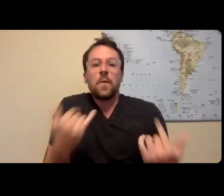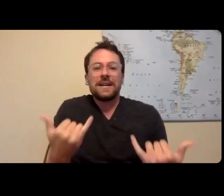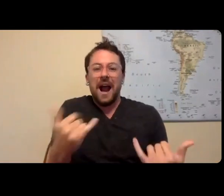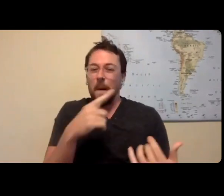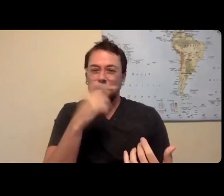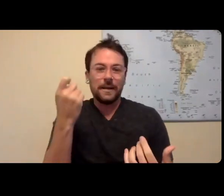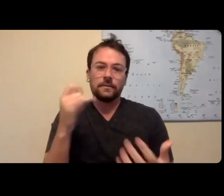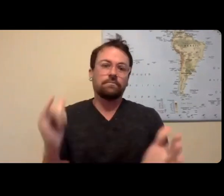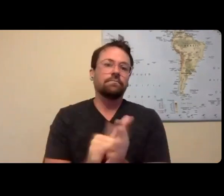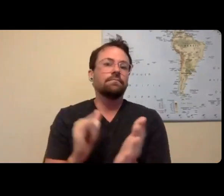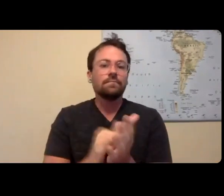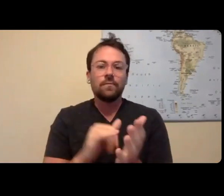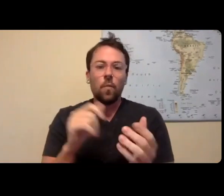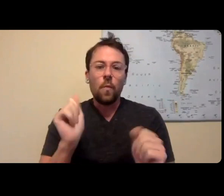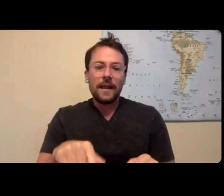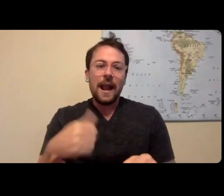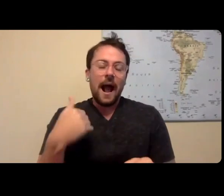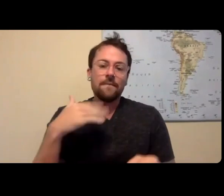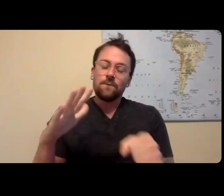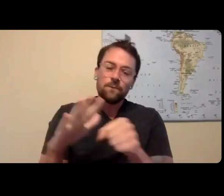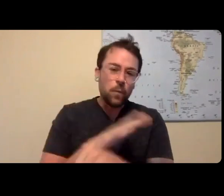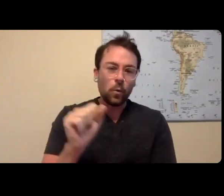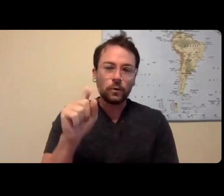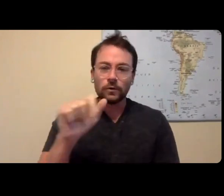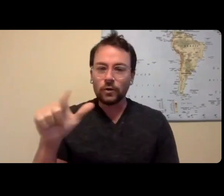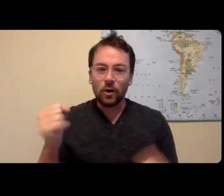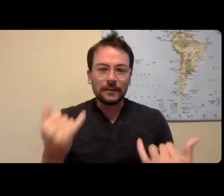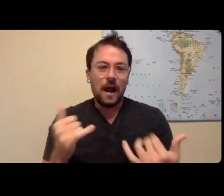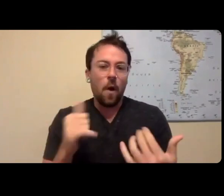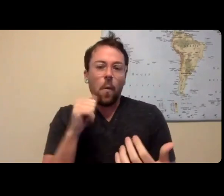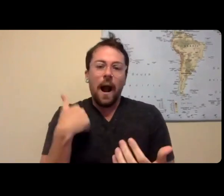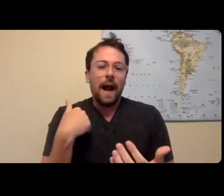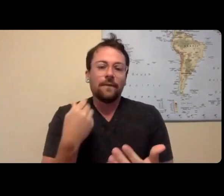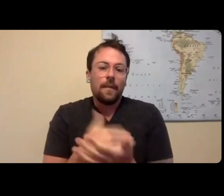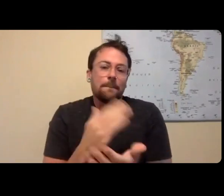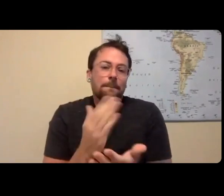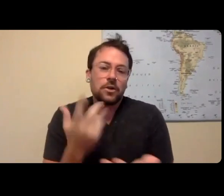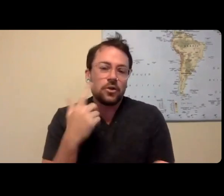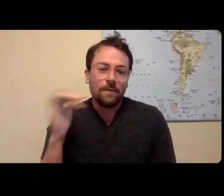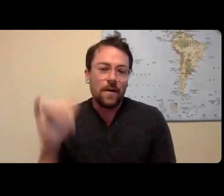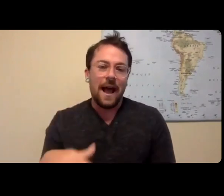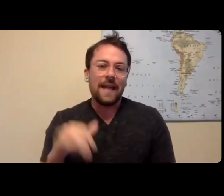would work and it's been going pretty well now.